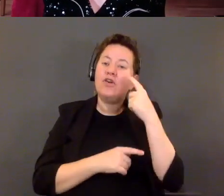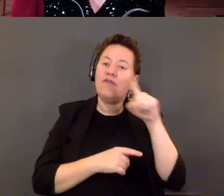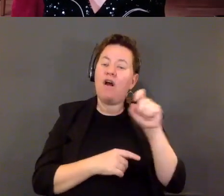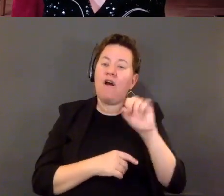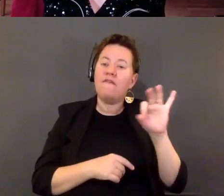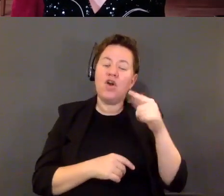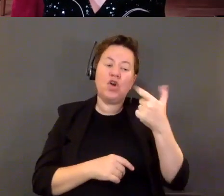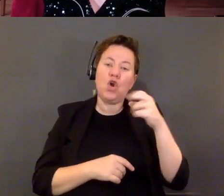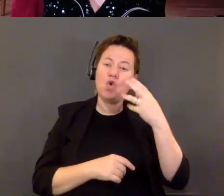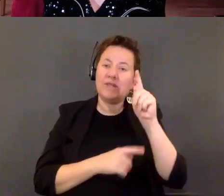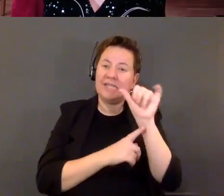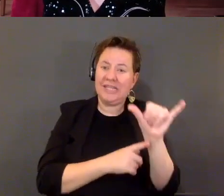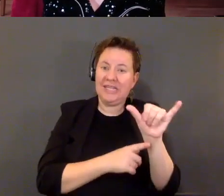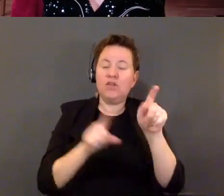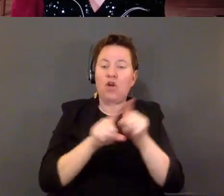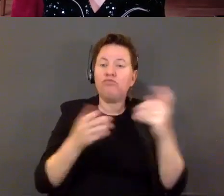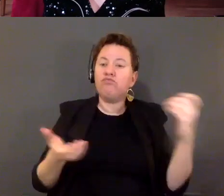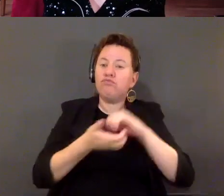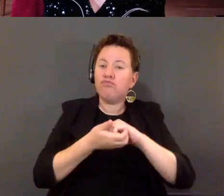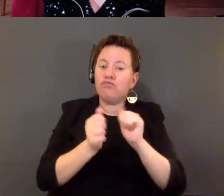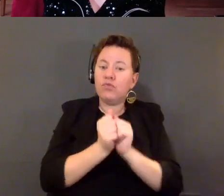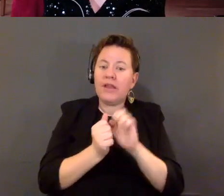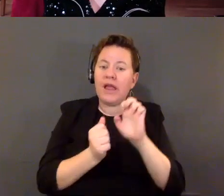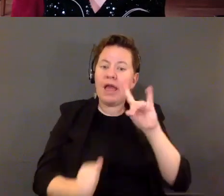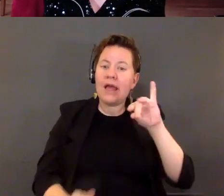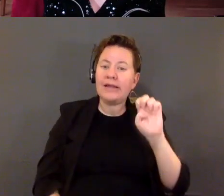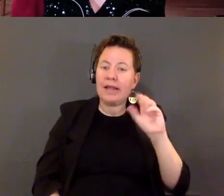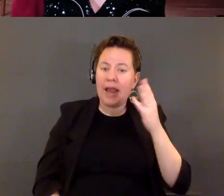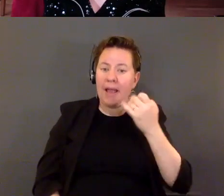she also collaborated with eddie campbell on the graphic story collection